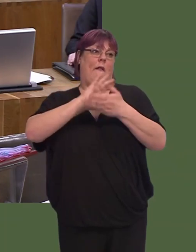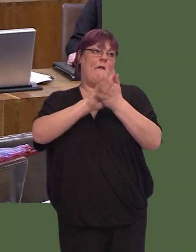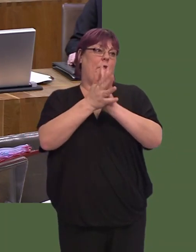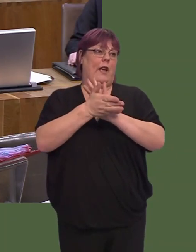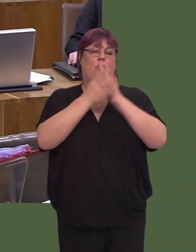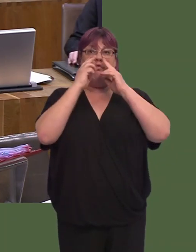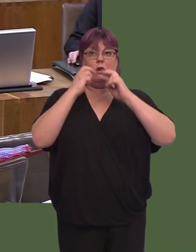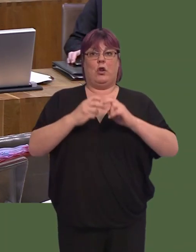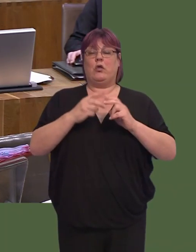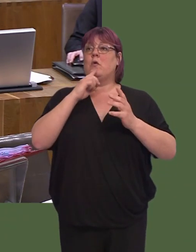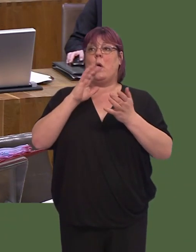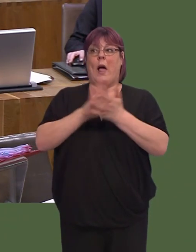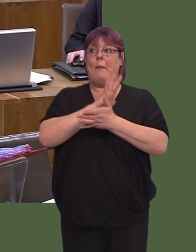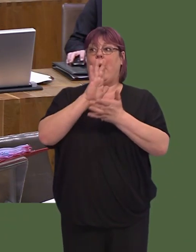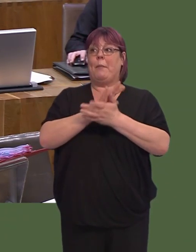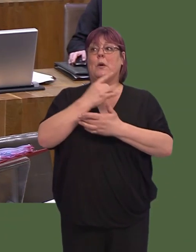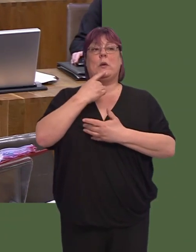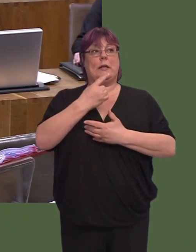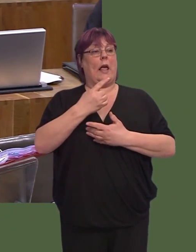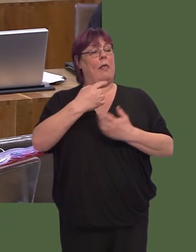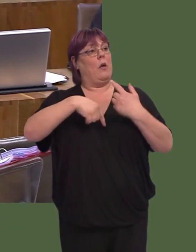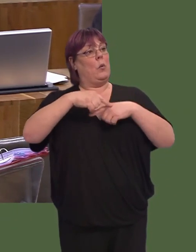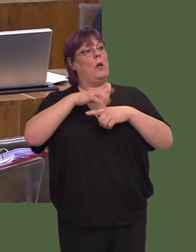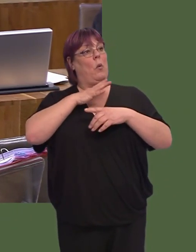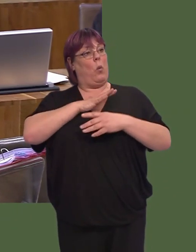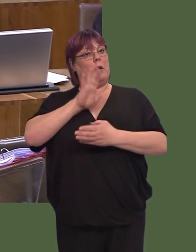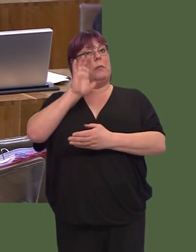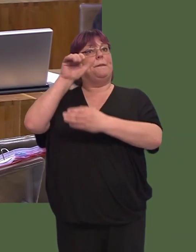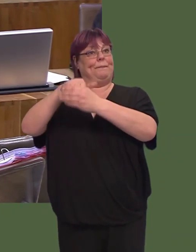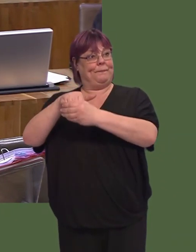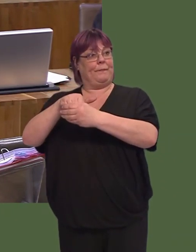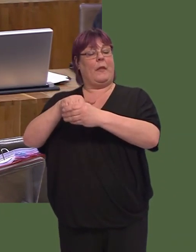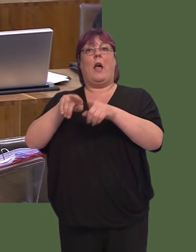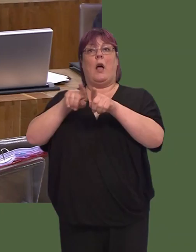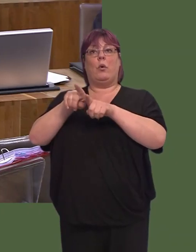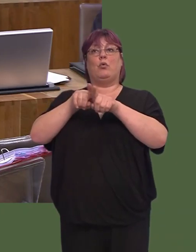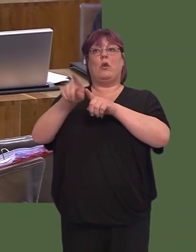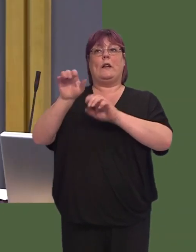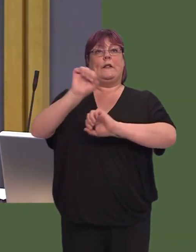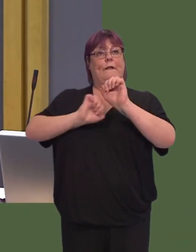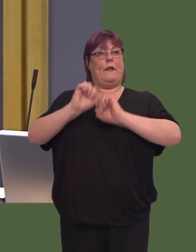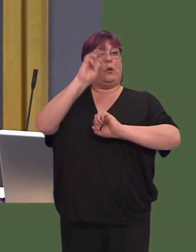So, I'm very happy to say that that remains our position and we will be robustly defending it at whatever level.